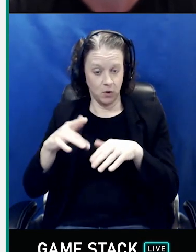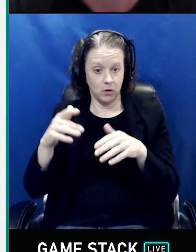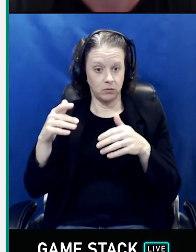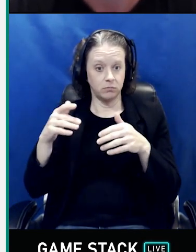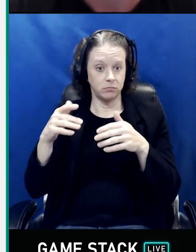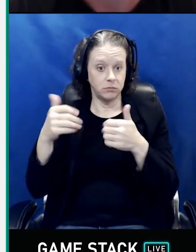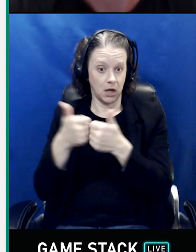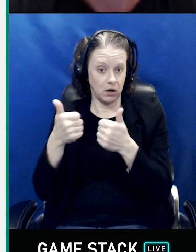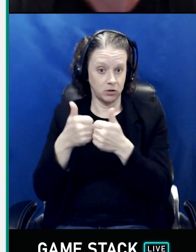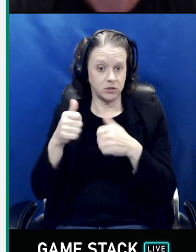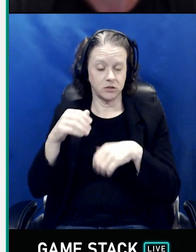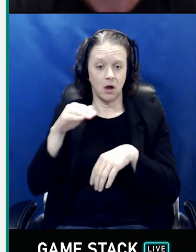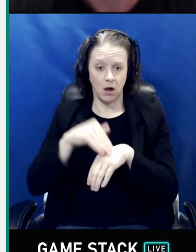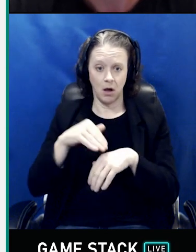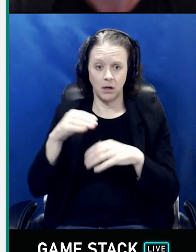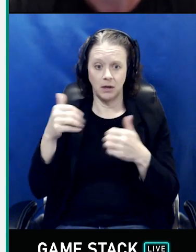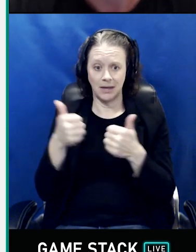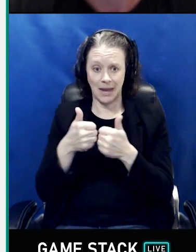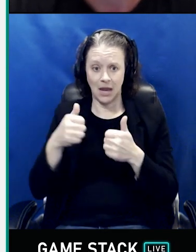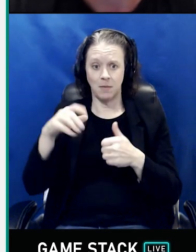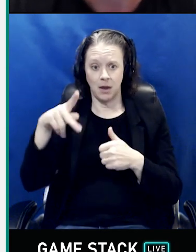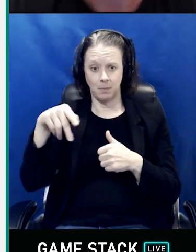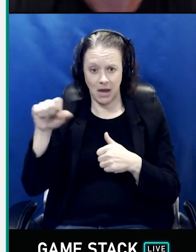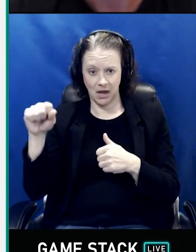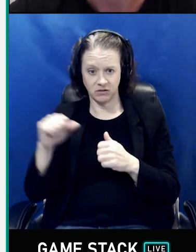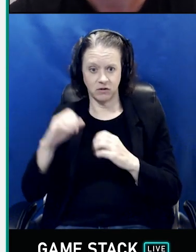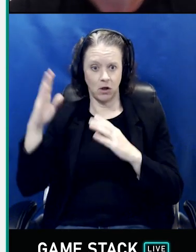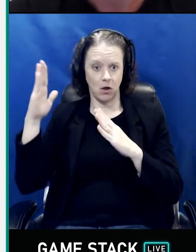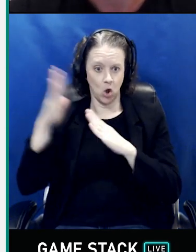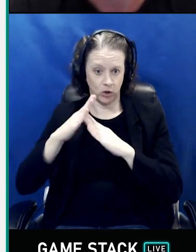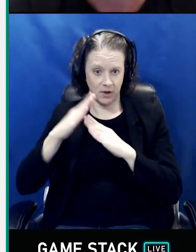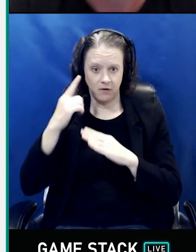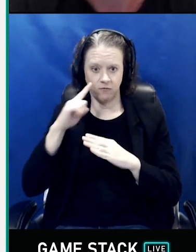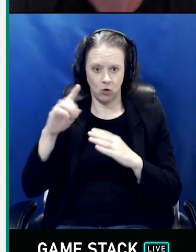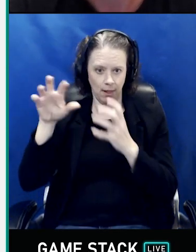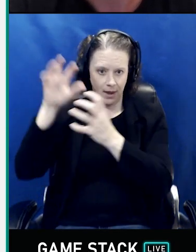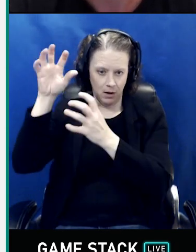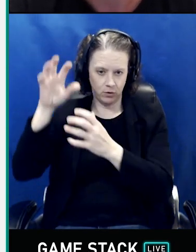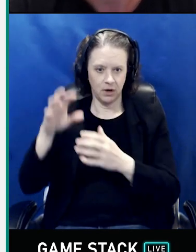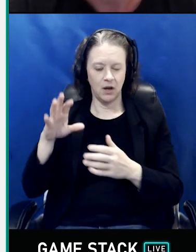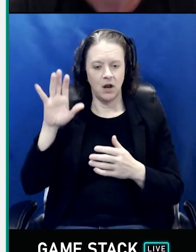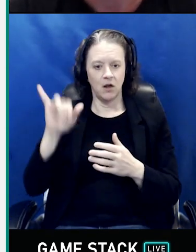Ultimate for cloud. These touch enabled titles are highlighted in the application via